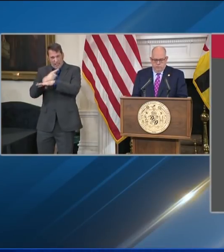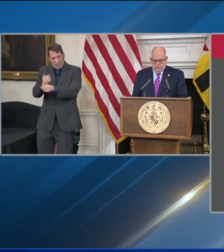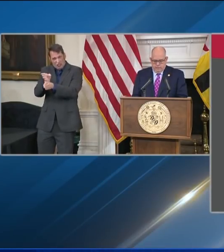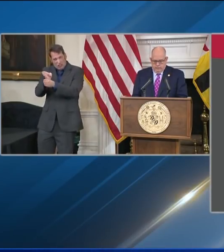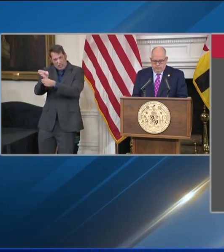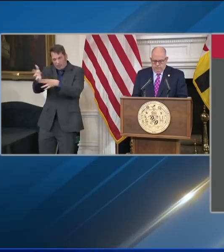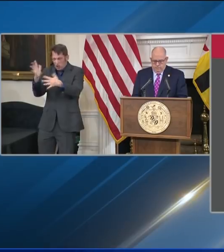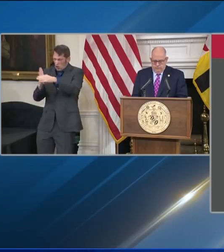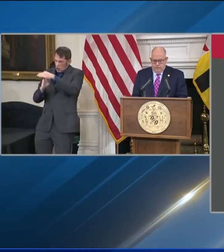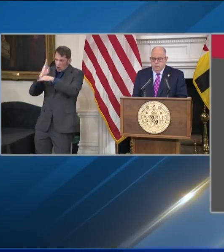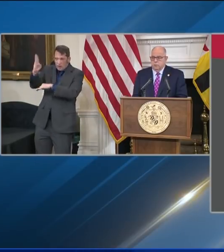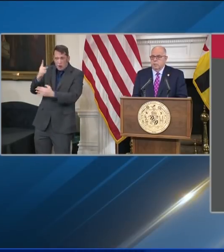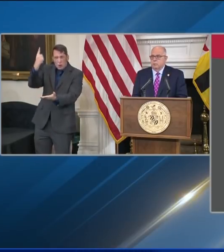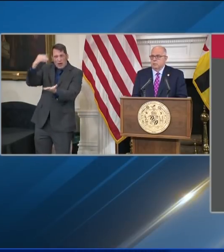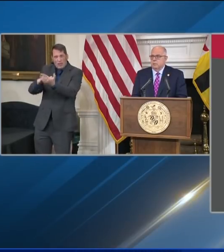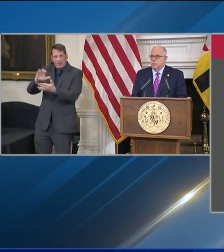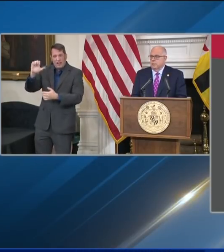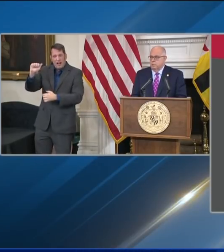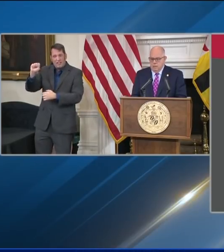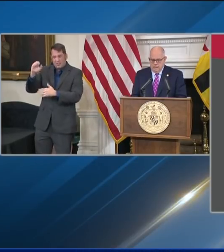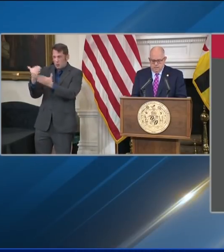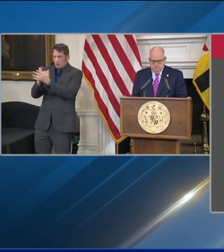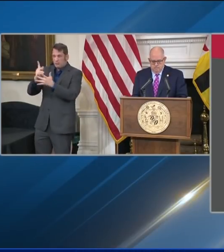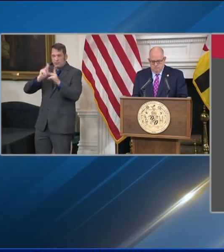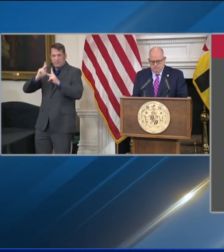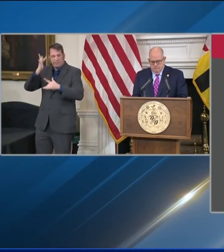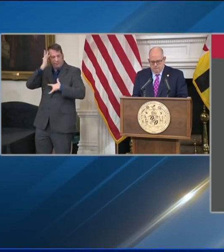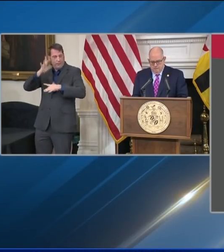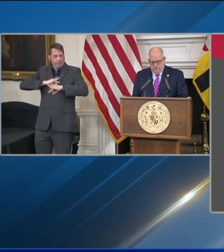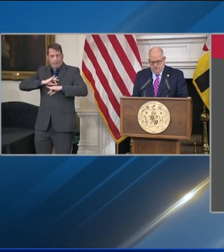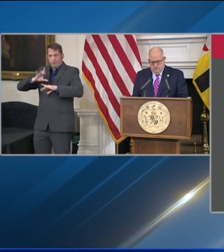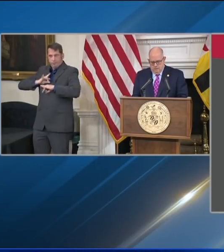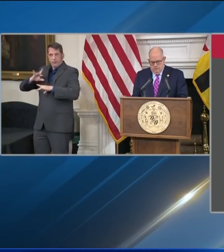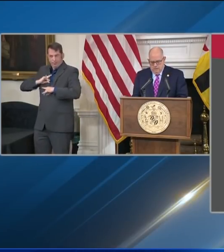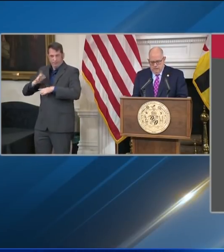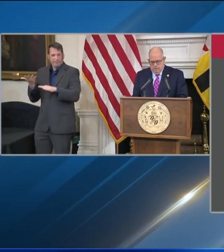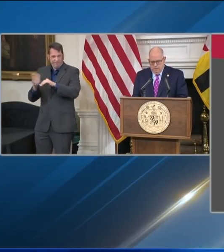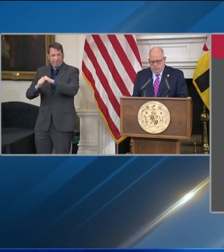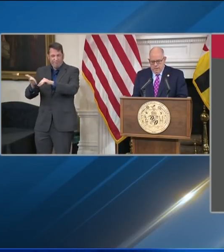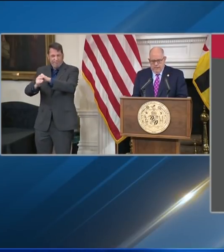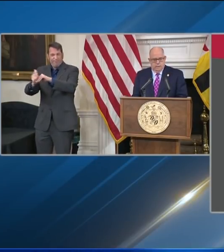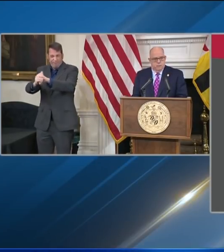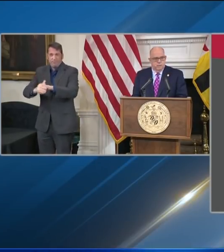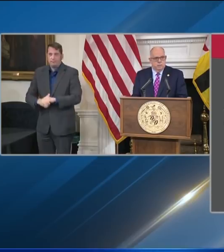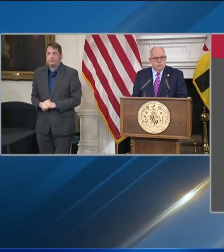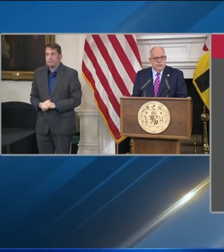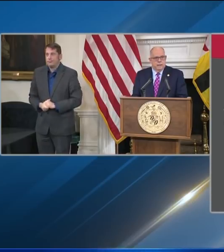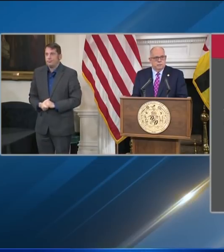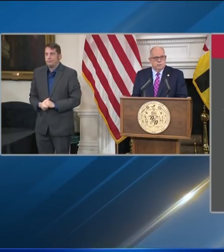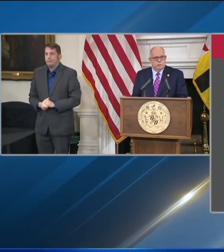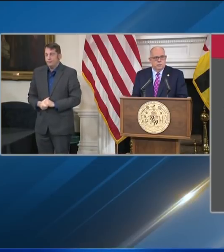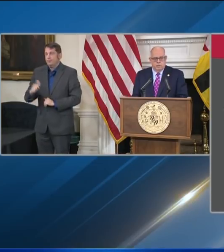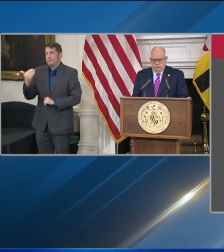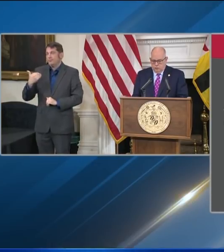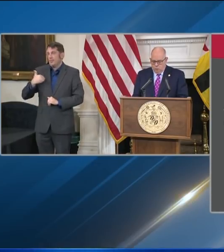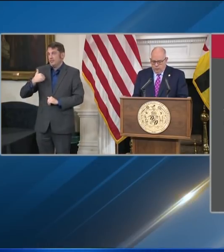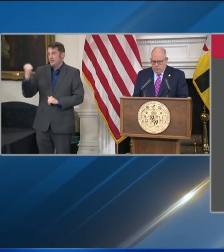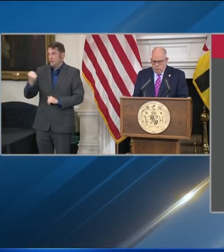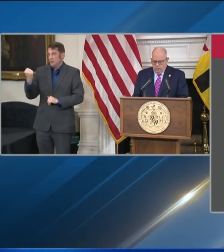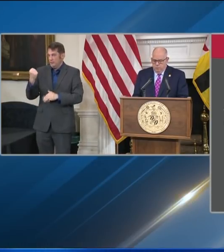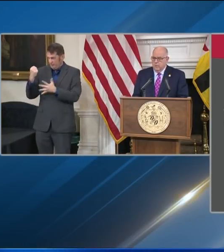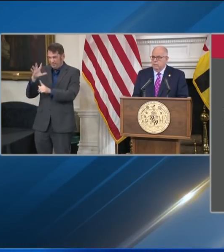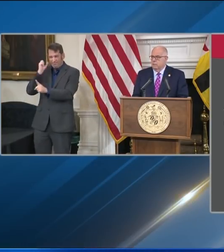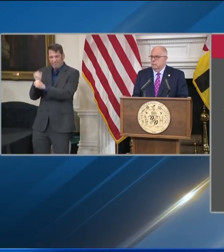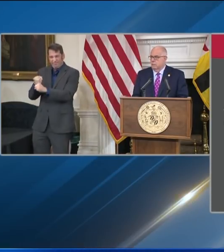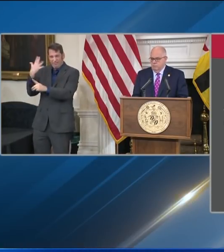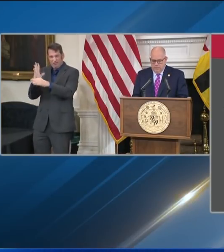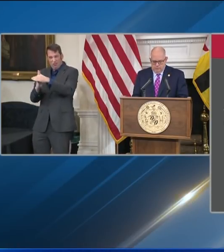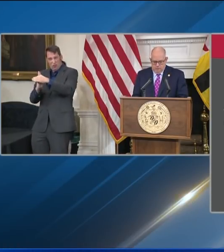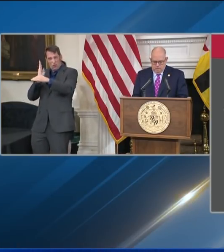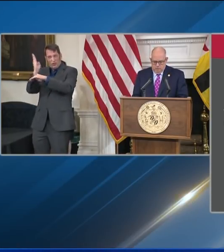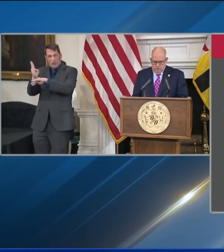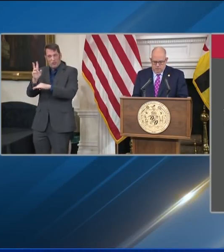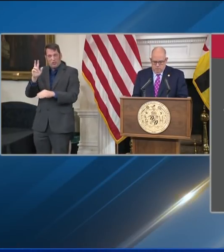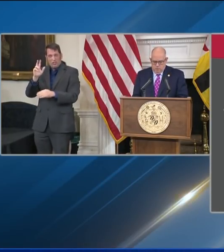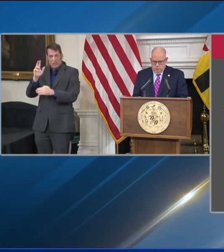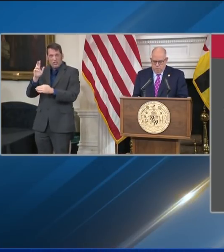WE HAVE NOW HAD 13 STRAIGHT DAYS WITH MORE THAN 1,000 NEW CASES OF COVID-19 AND THOSE NUMBERS CONTINUE TO RISE.